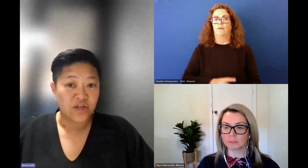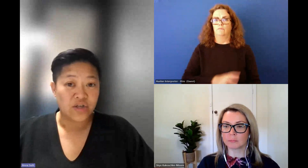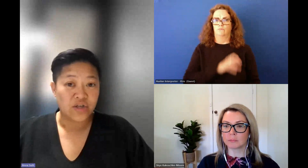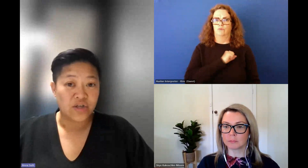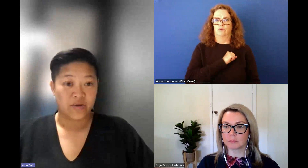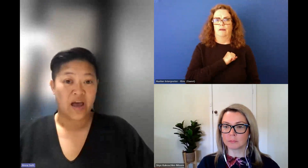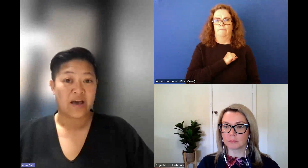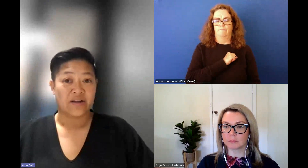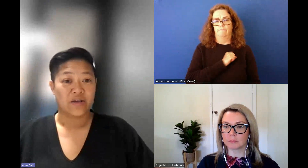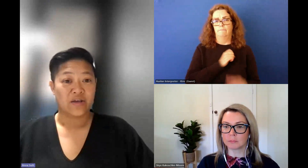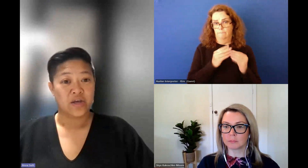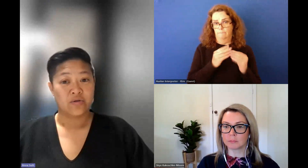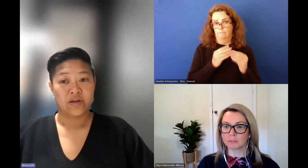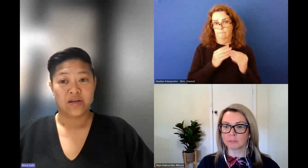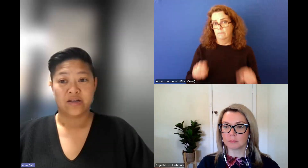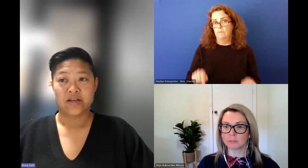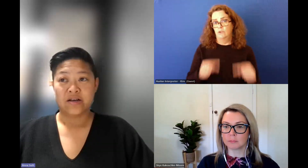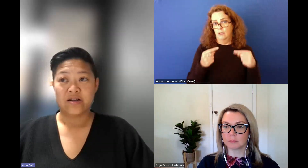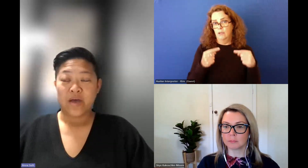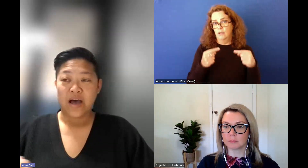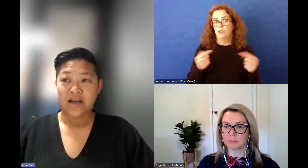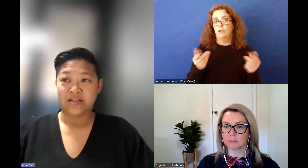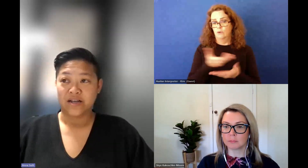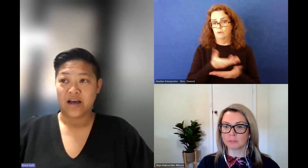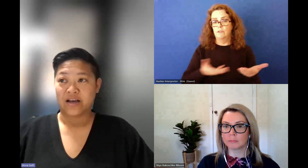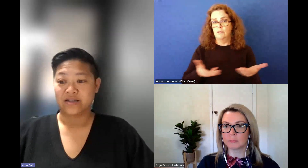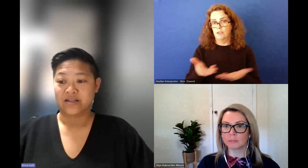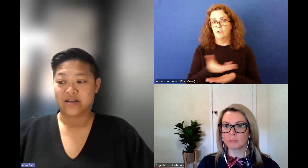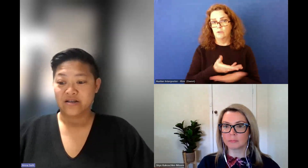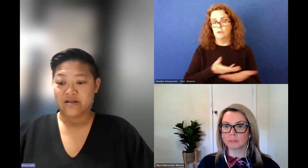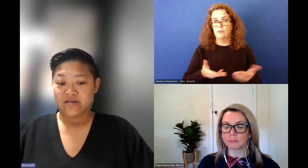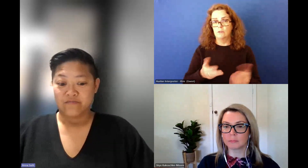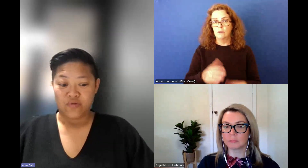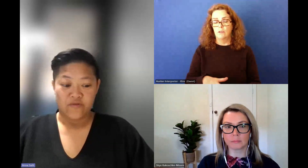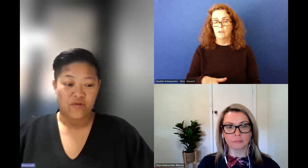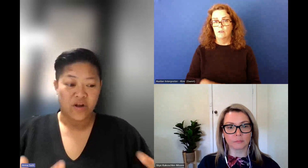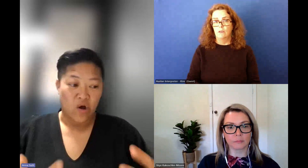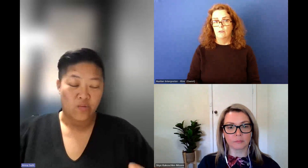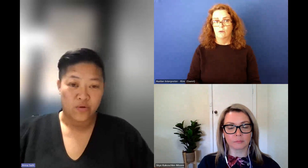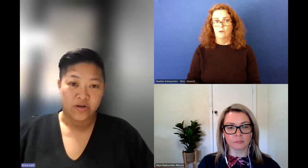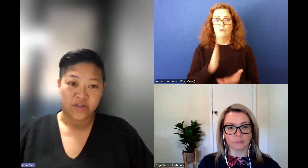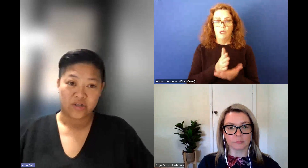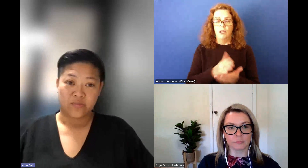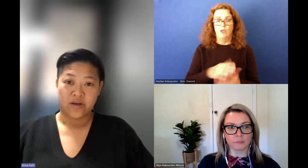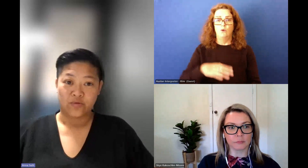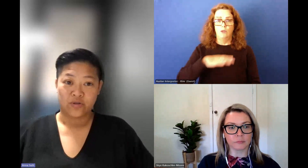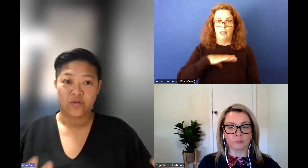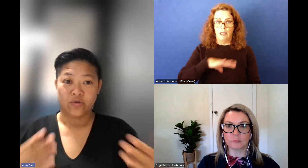conversations to be had and I think you need hand in hand bravery and openness to be able